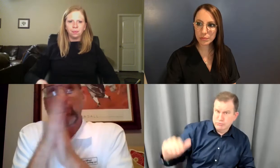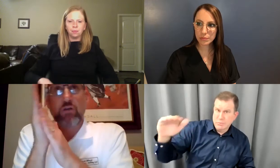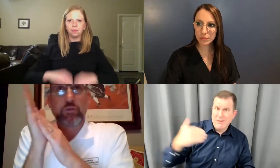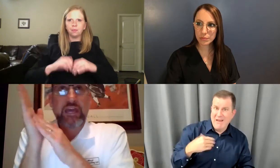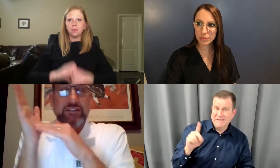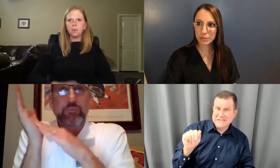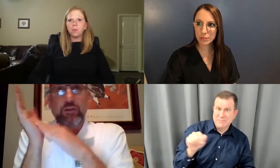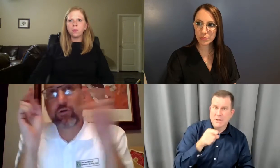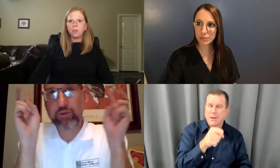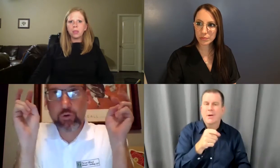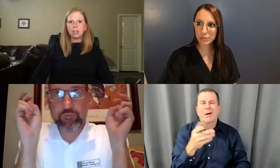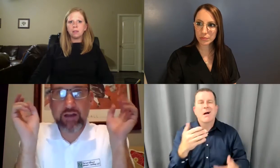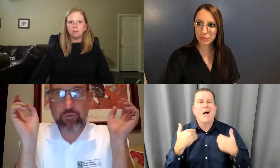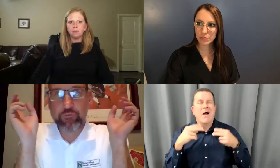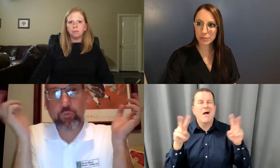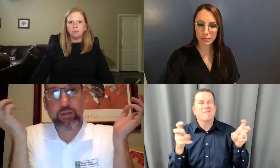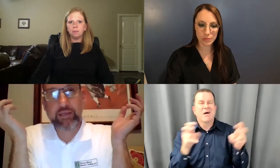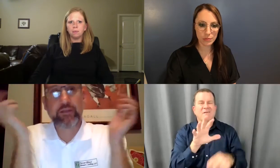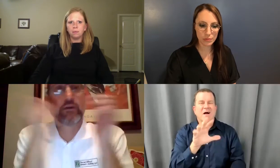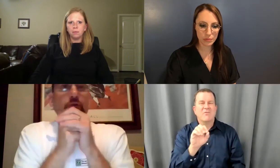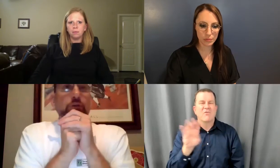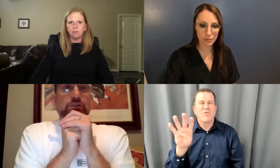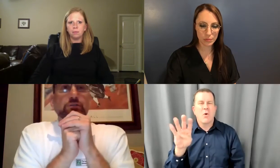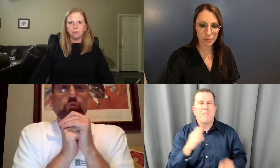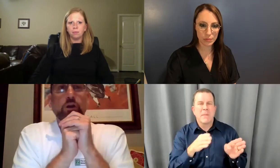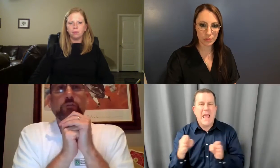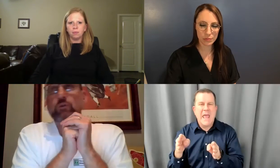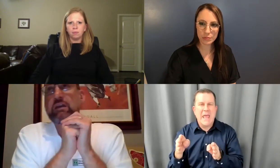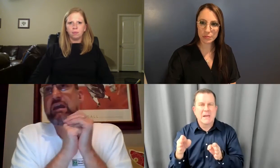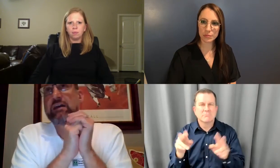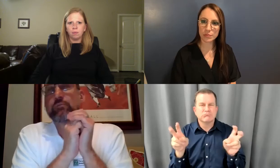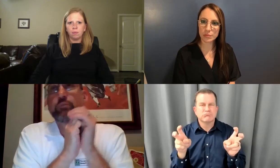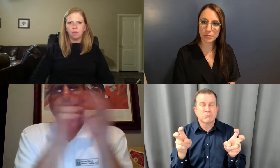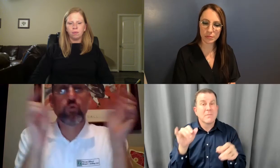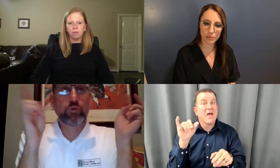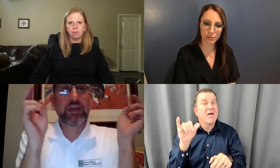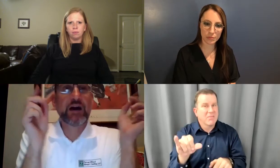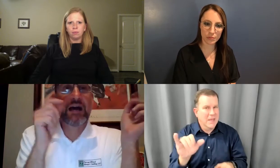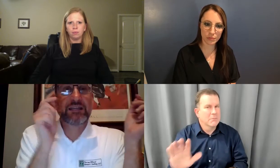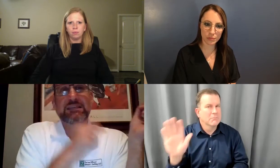you probably had something called a quote 504 plan, which is what we had before we had the IDEA.